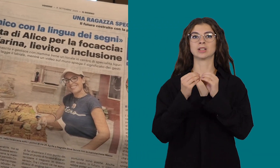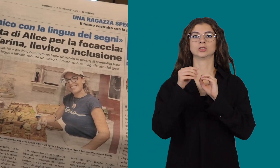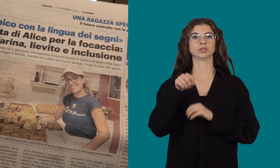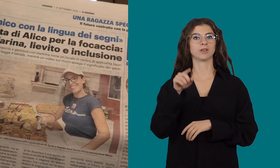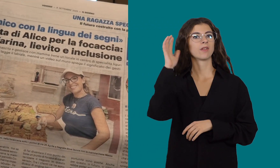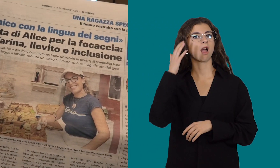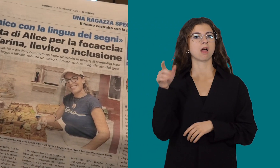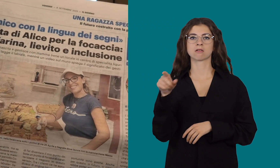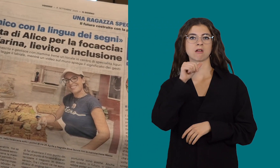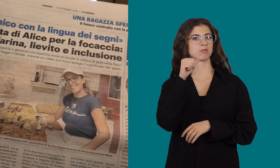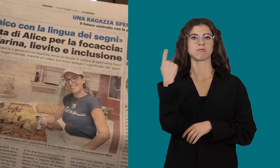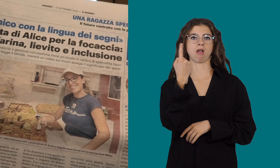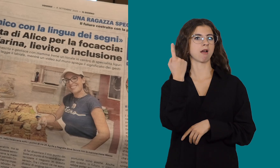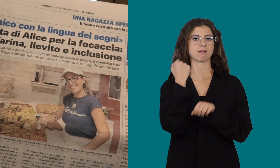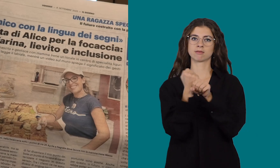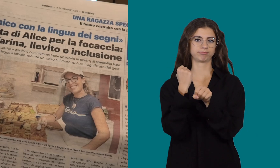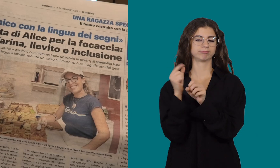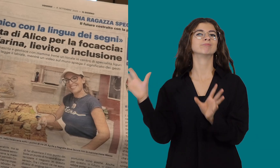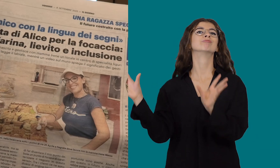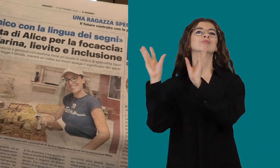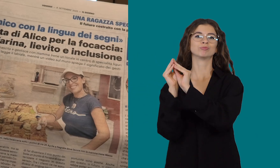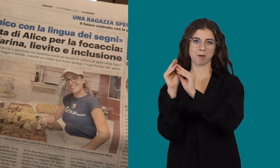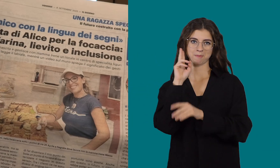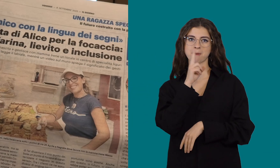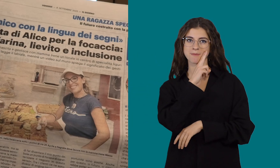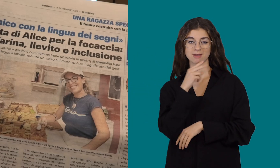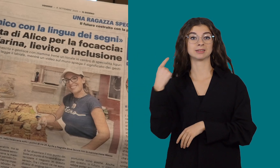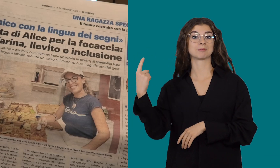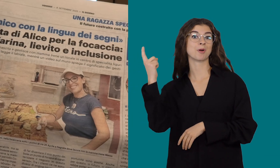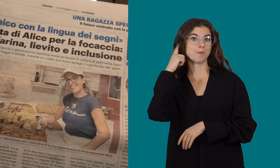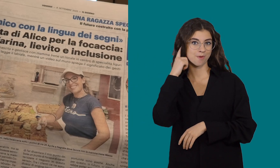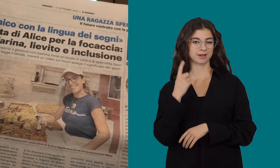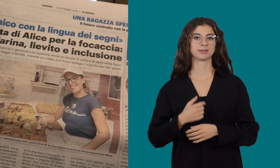In the shop Alice is not alone, she works with her mother who is hearing.